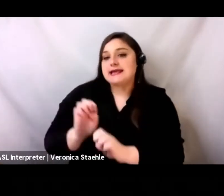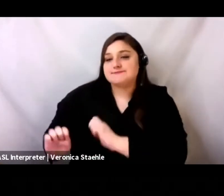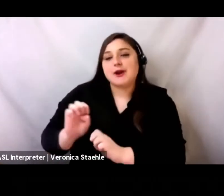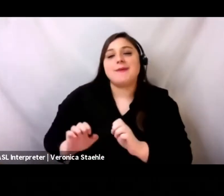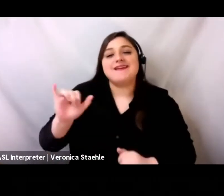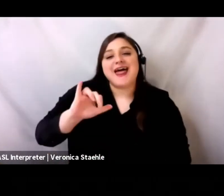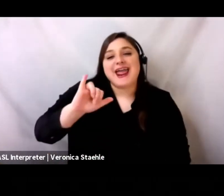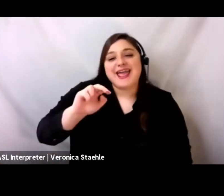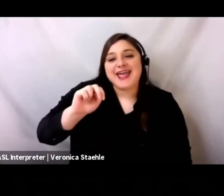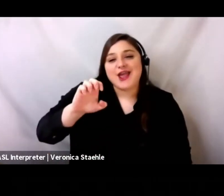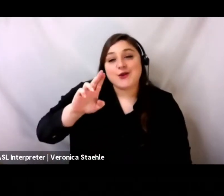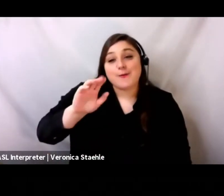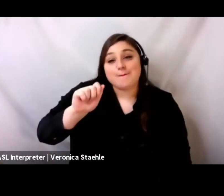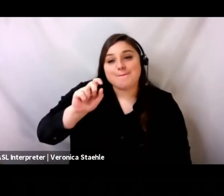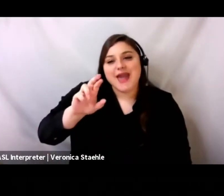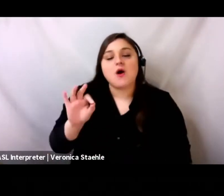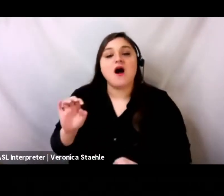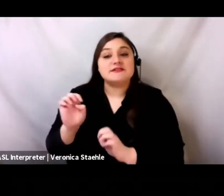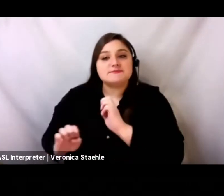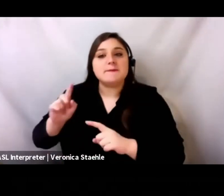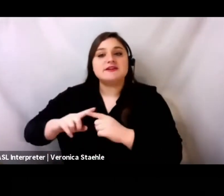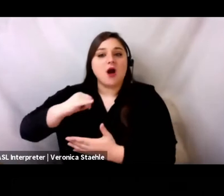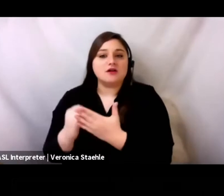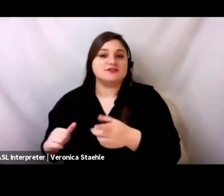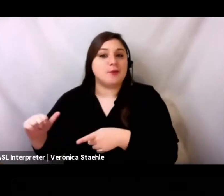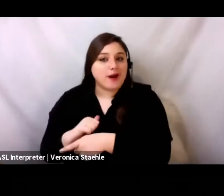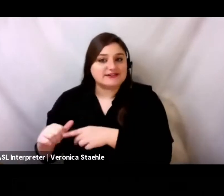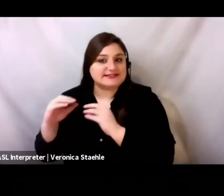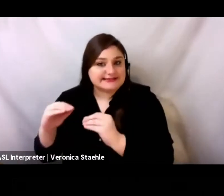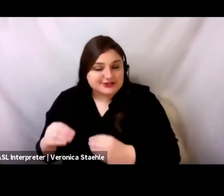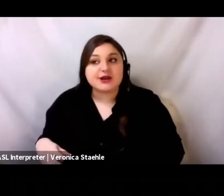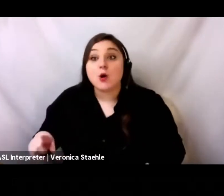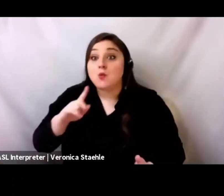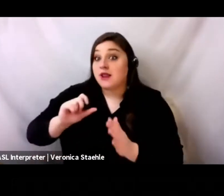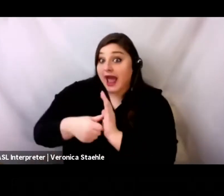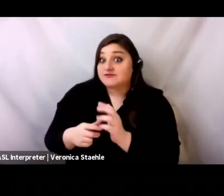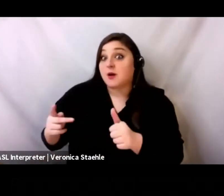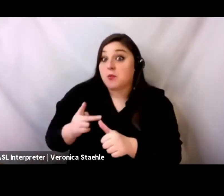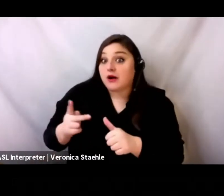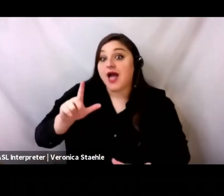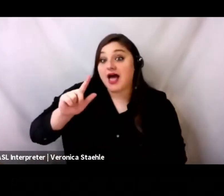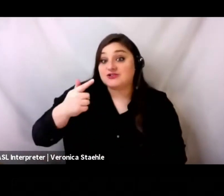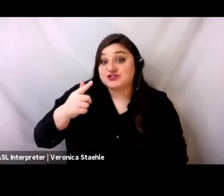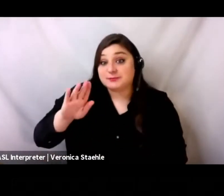that we're really prioritizing LGBTQAI voices, underrepresented artists, as well as legacies.